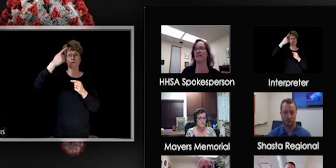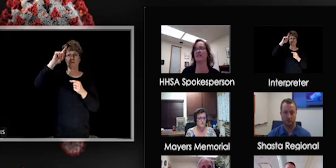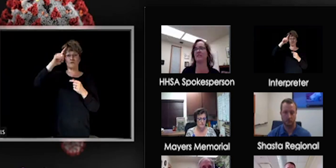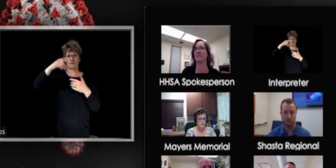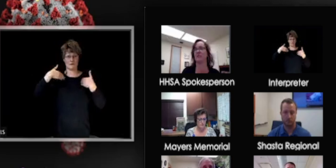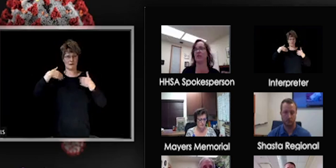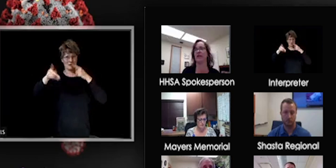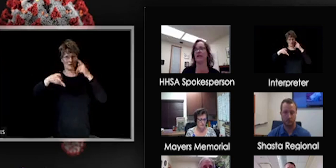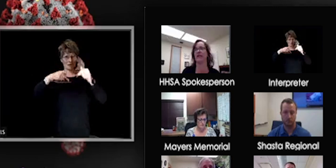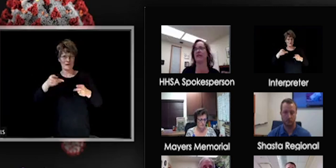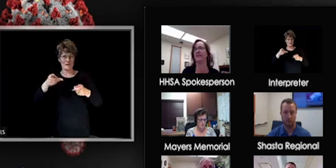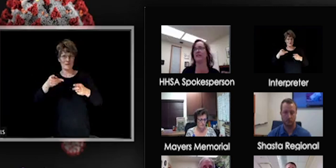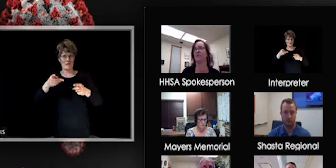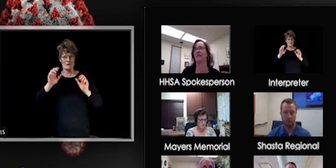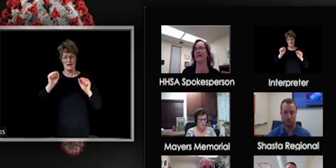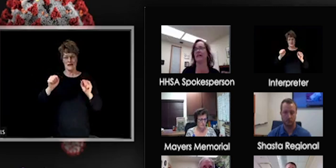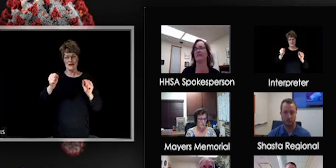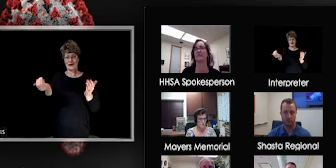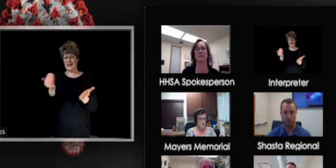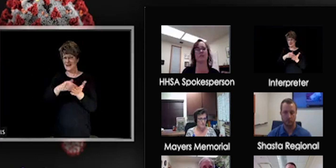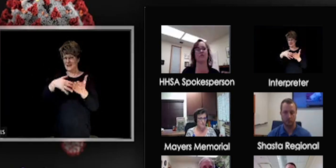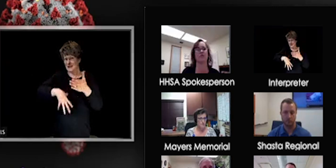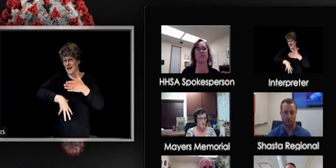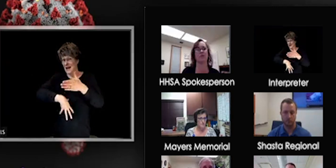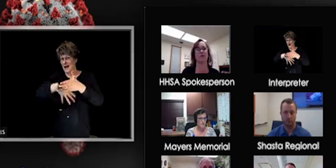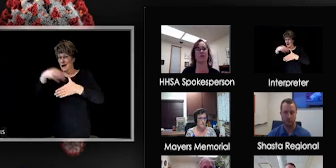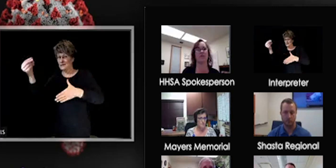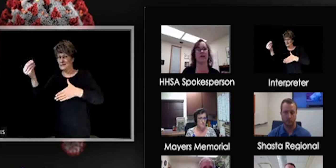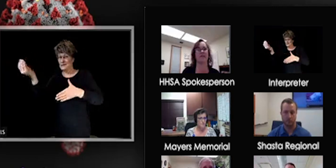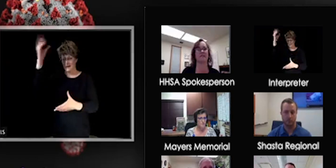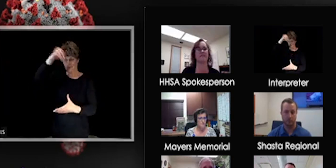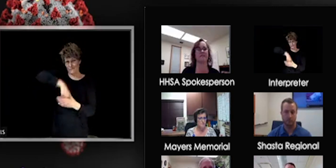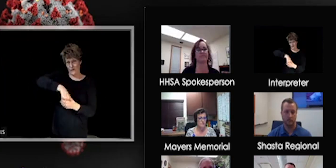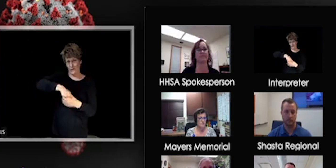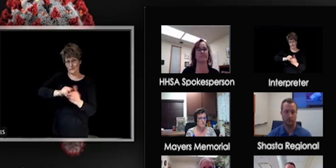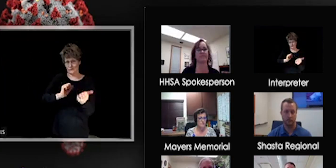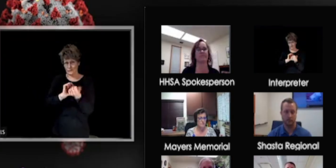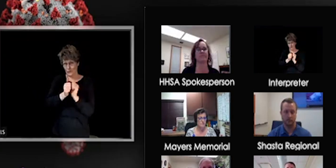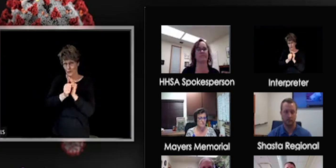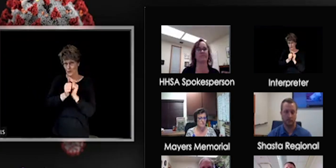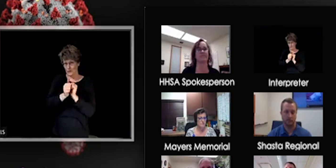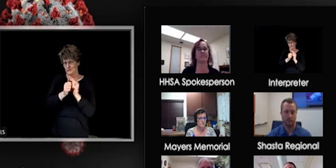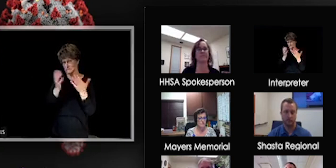this summer? And any idea when guidance will be forthcoming on that?